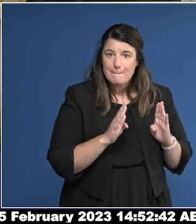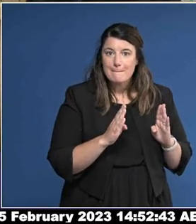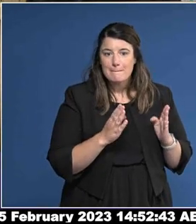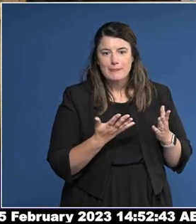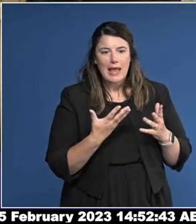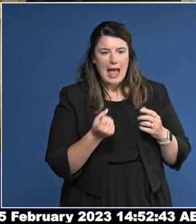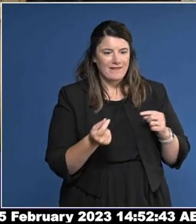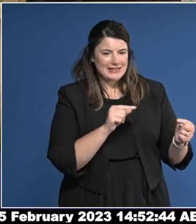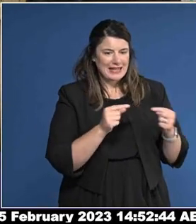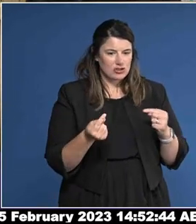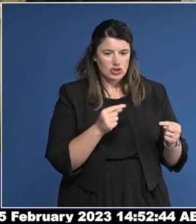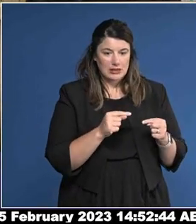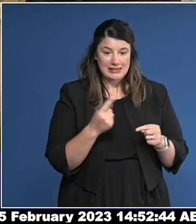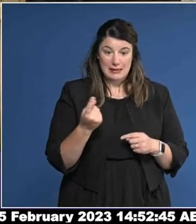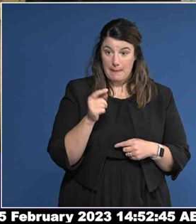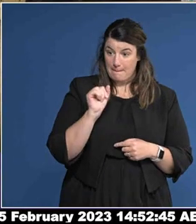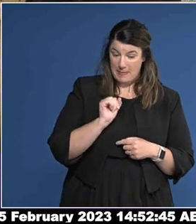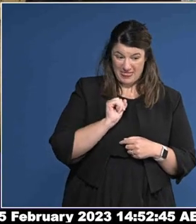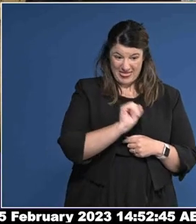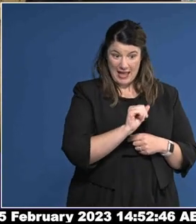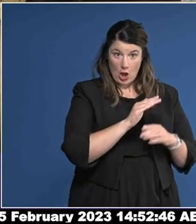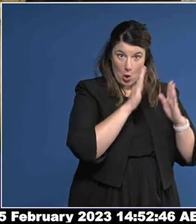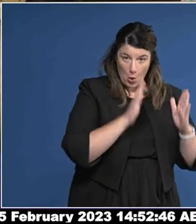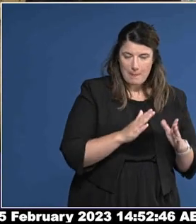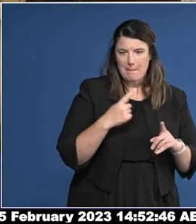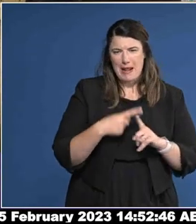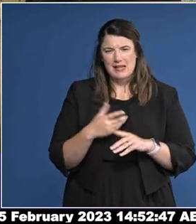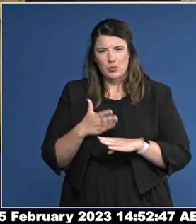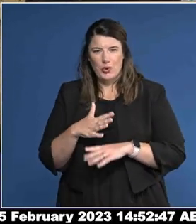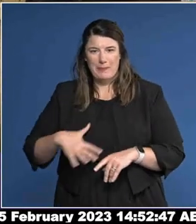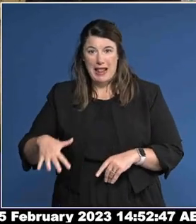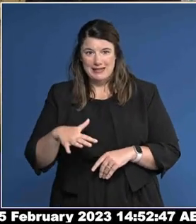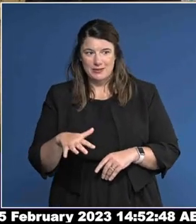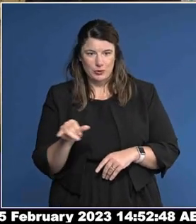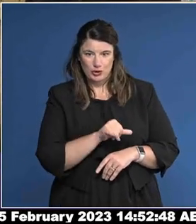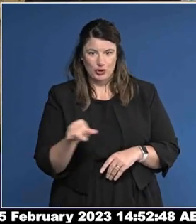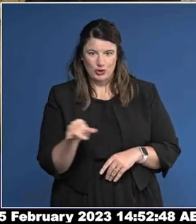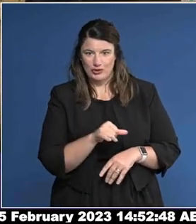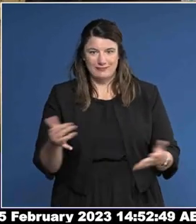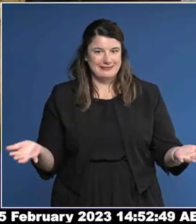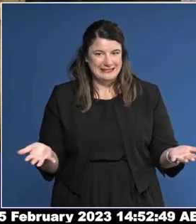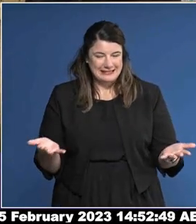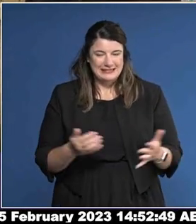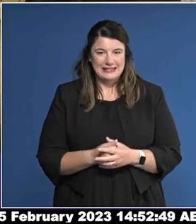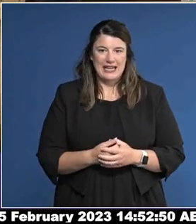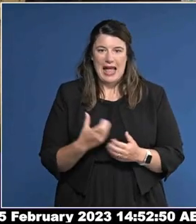someone's home and a workplace. Is it a home or is it a workplace? And there's that tension that continues to occur.